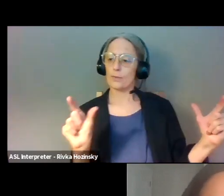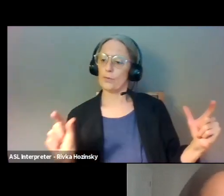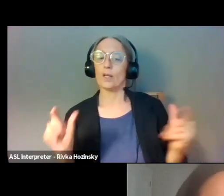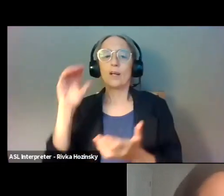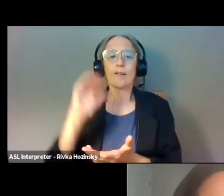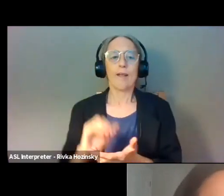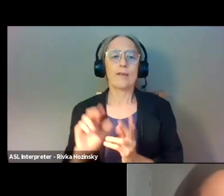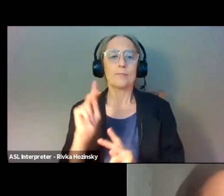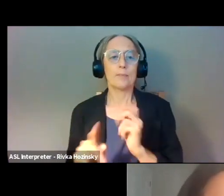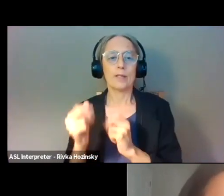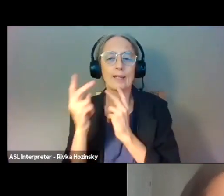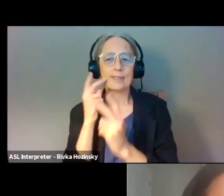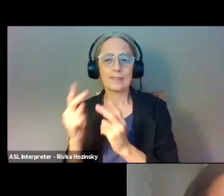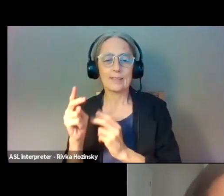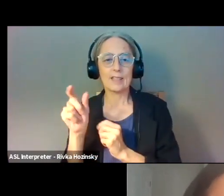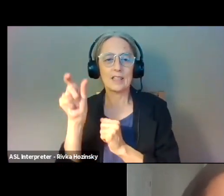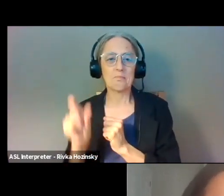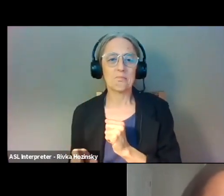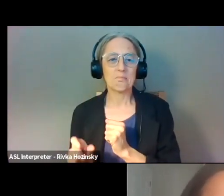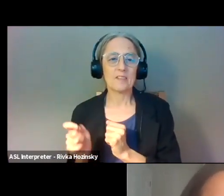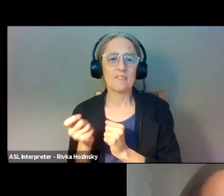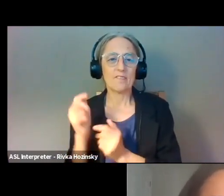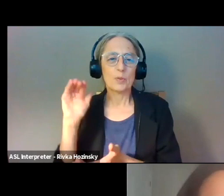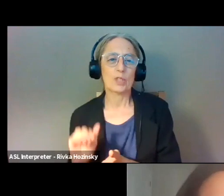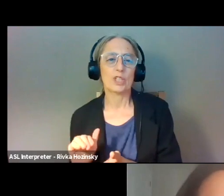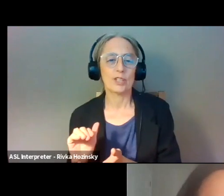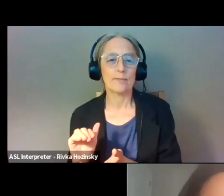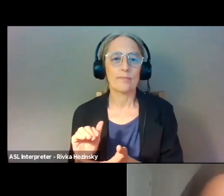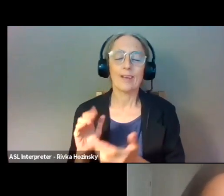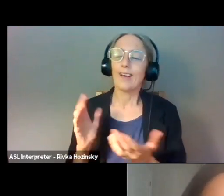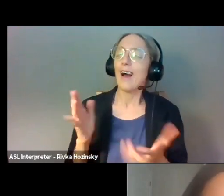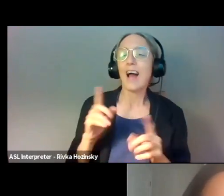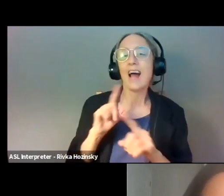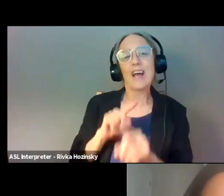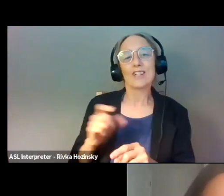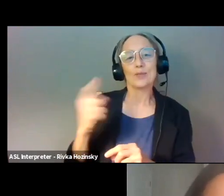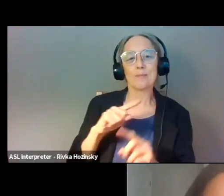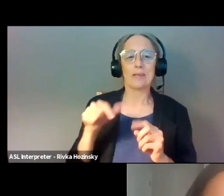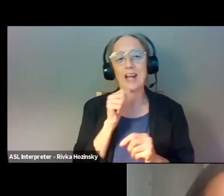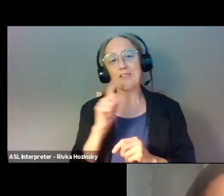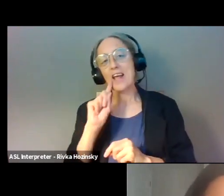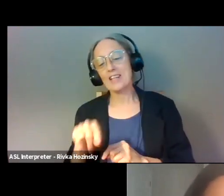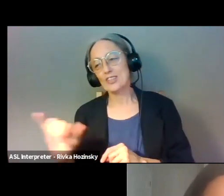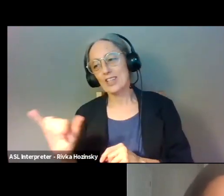I'm going to answer and not answer your question. It really depends how many people you're trying to show.